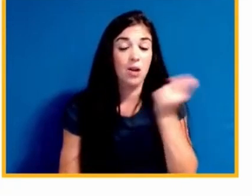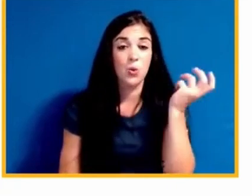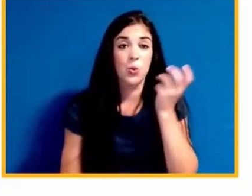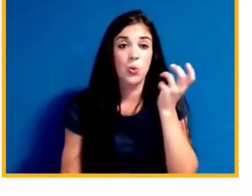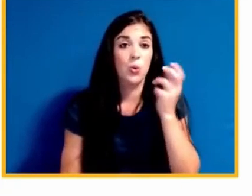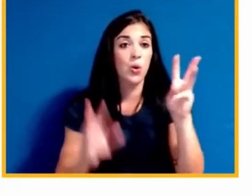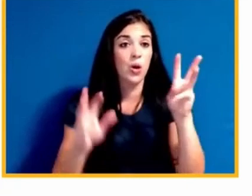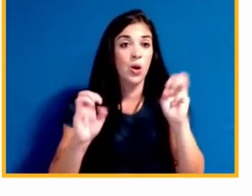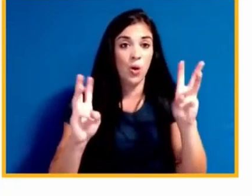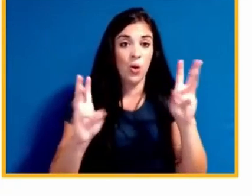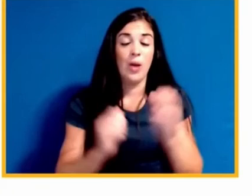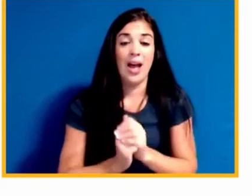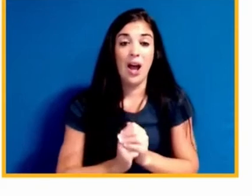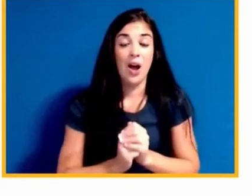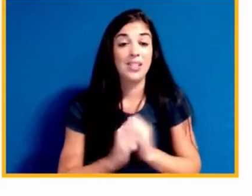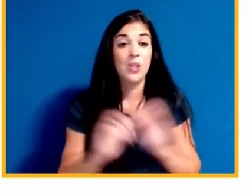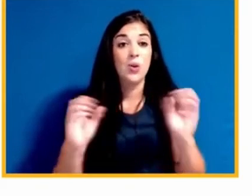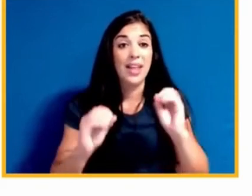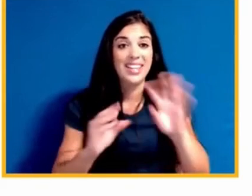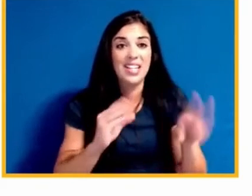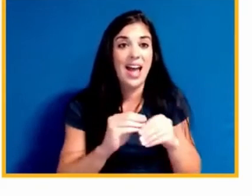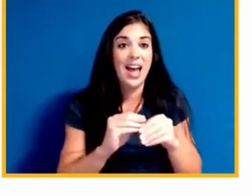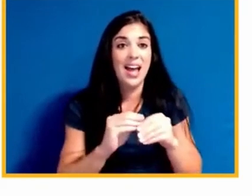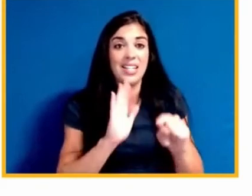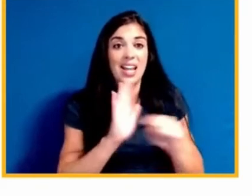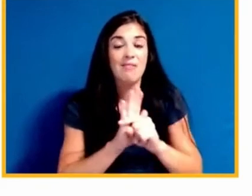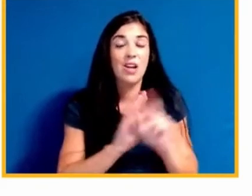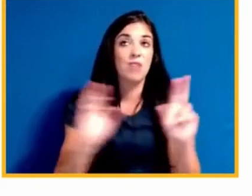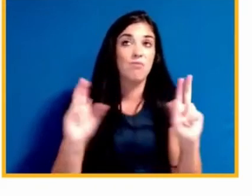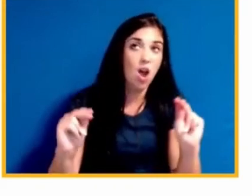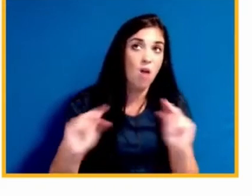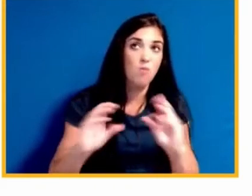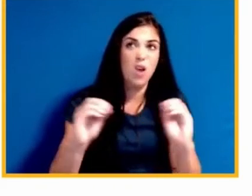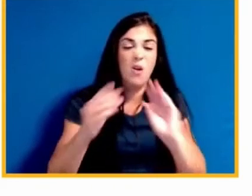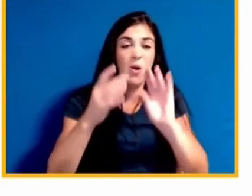So, I have nothing to say feedback wise, I just really wanted